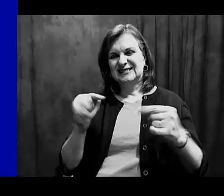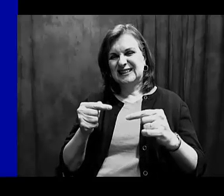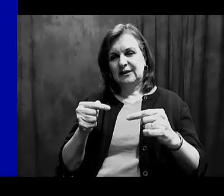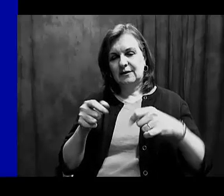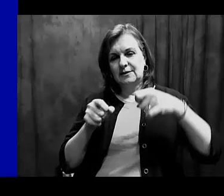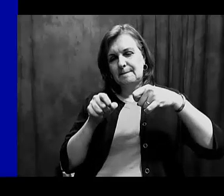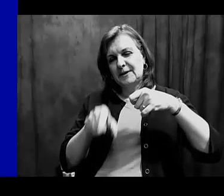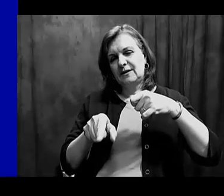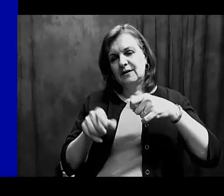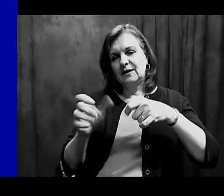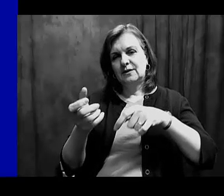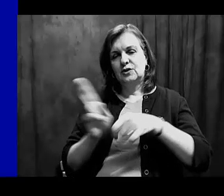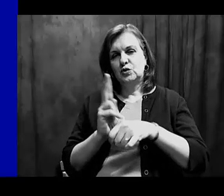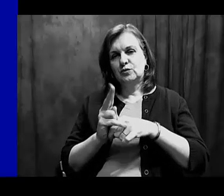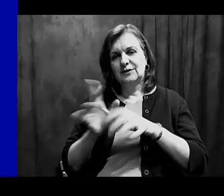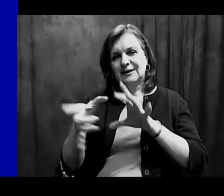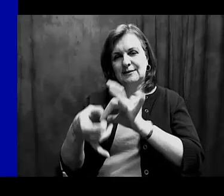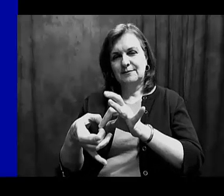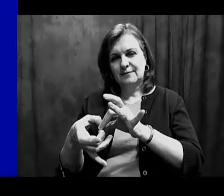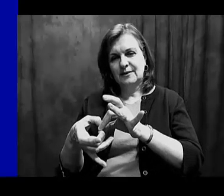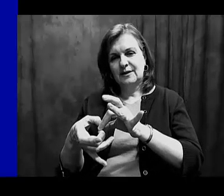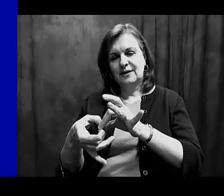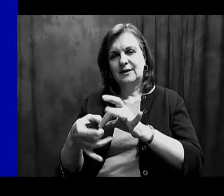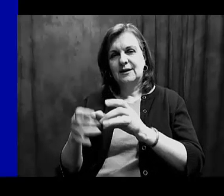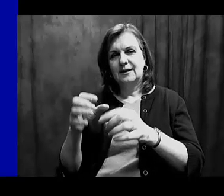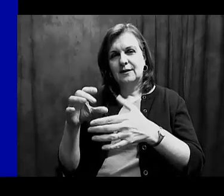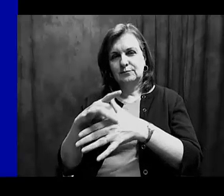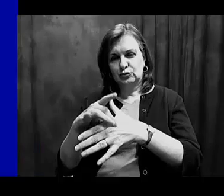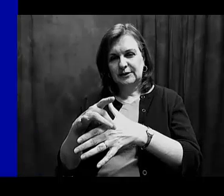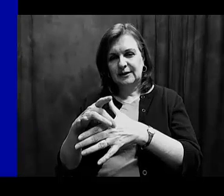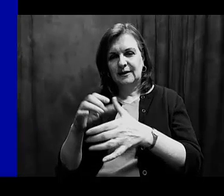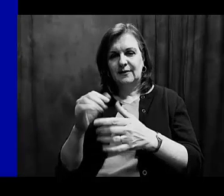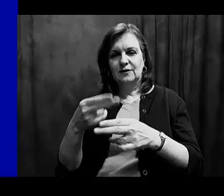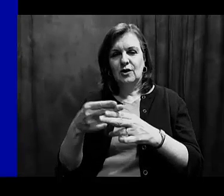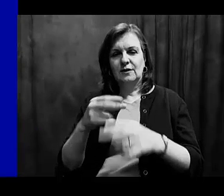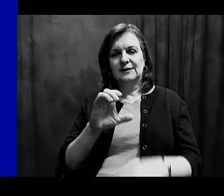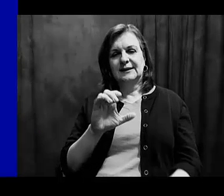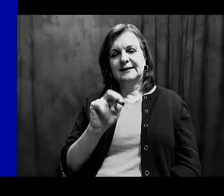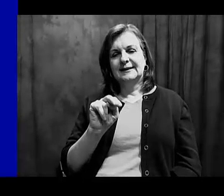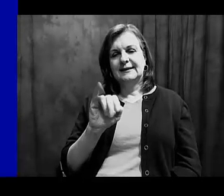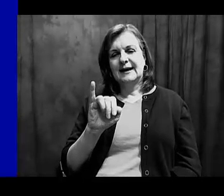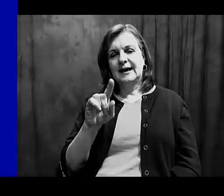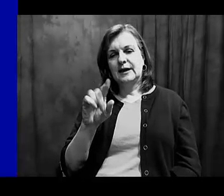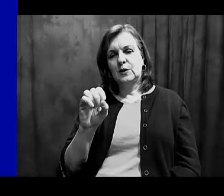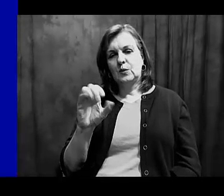are used for prey capture actually known as Cnidocytes [the "C" is silent!]